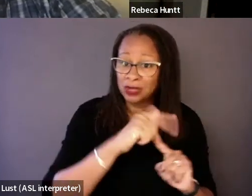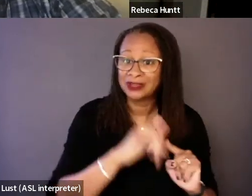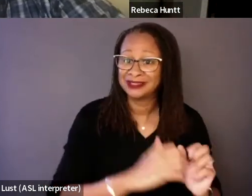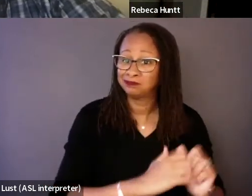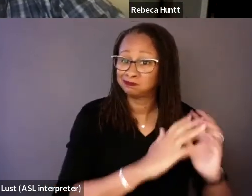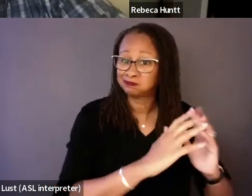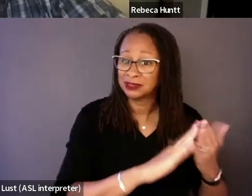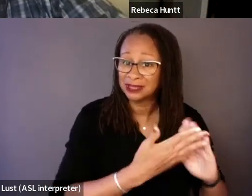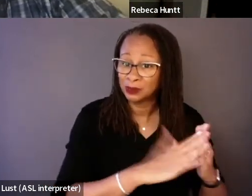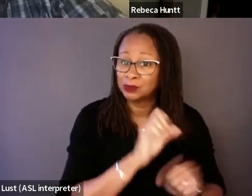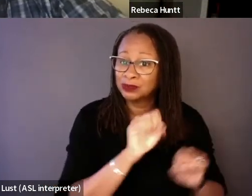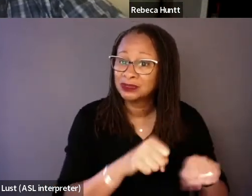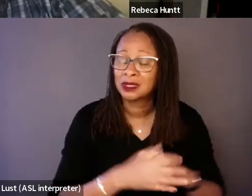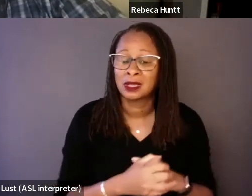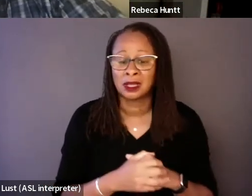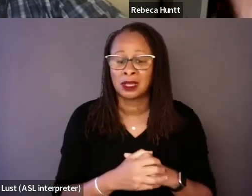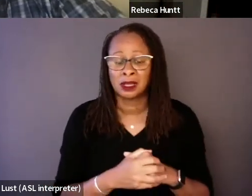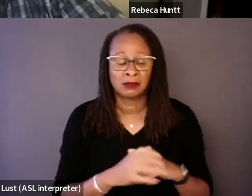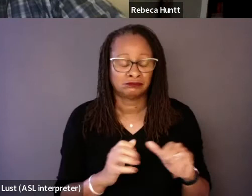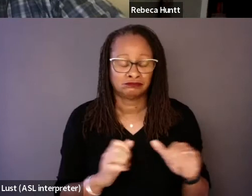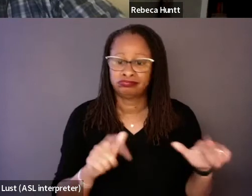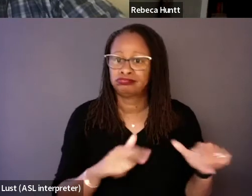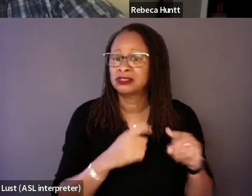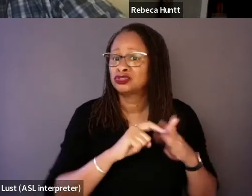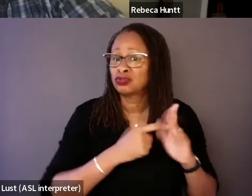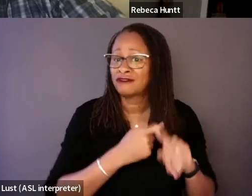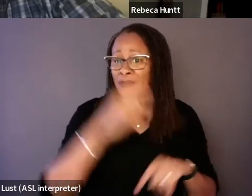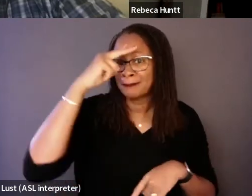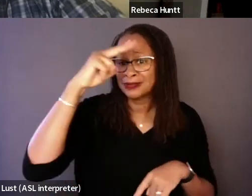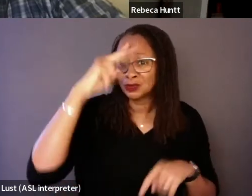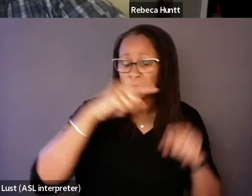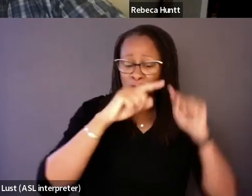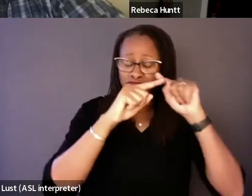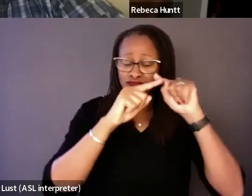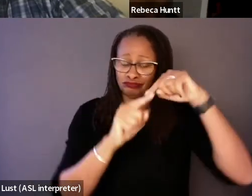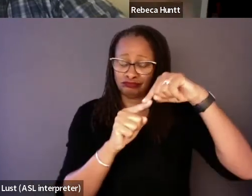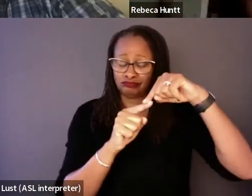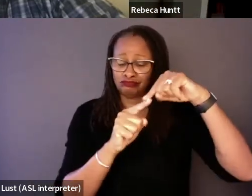And so -- and you can -- and they're all over from Mexico to -- from Mexico to Argentina.